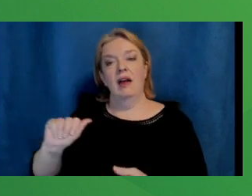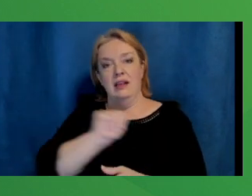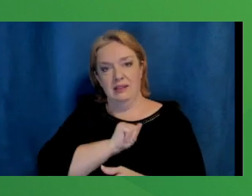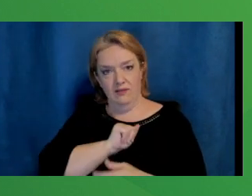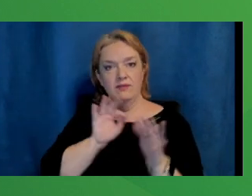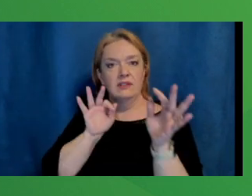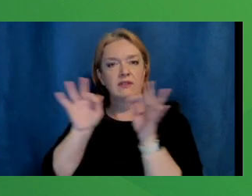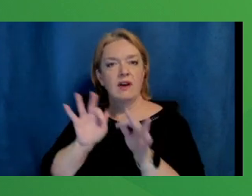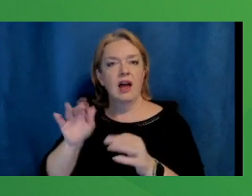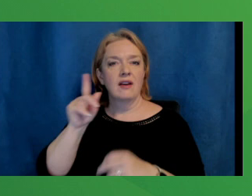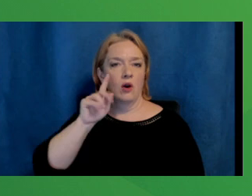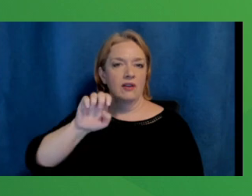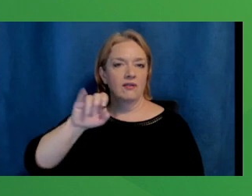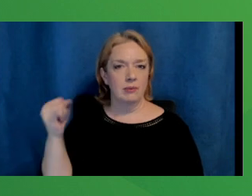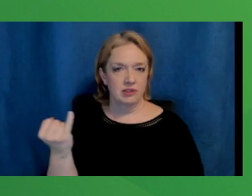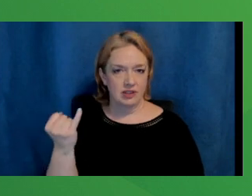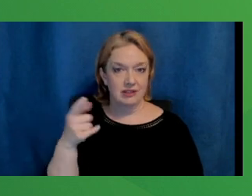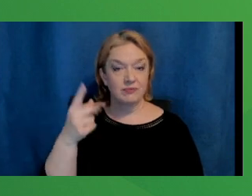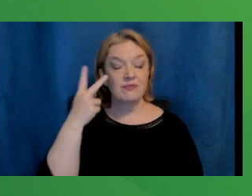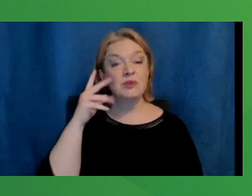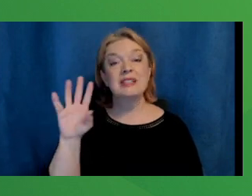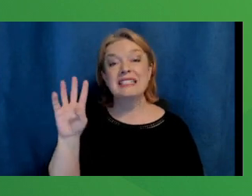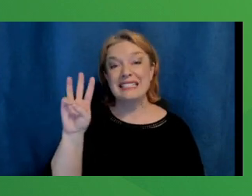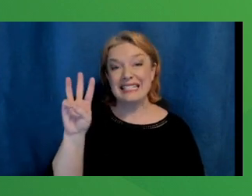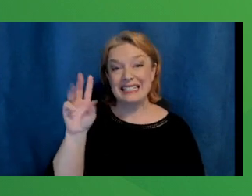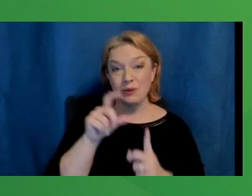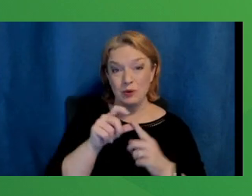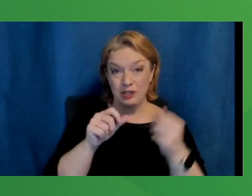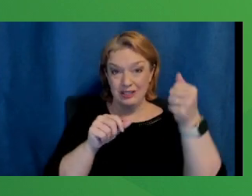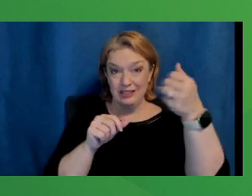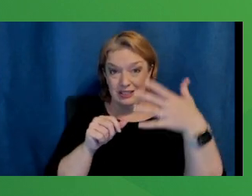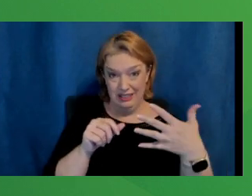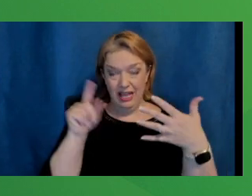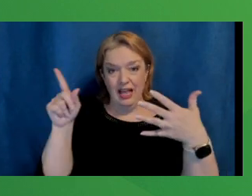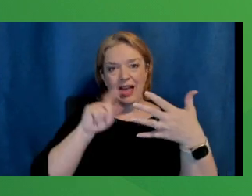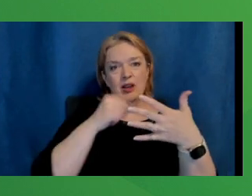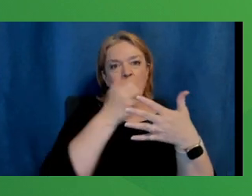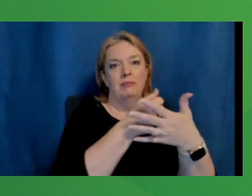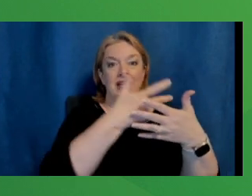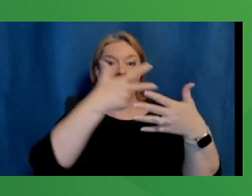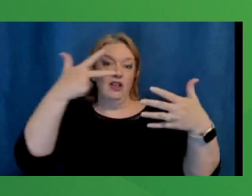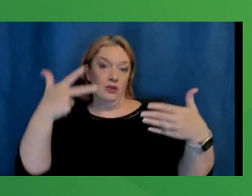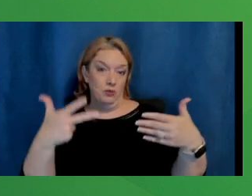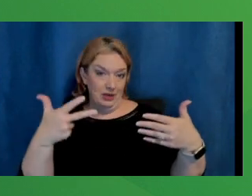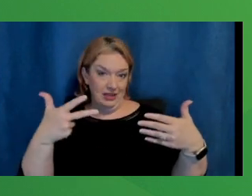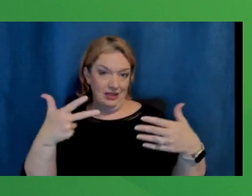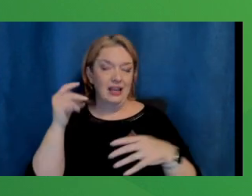here, the students had to choose three to include for their definition of environmental justice.